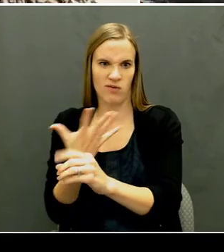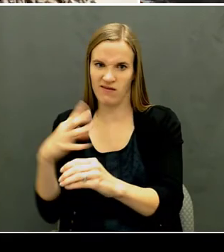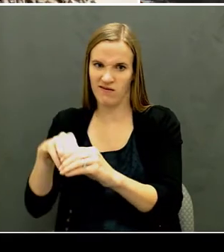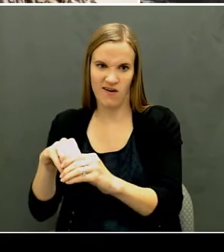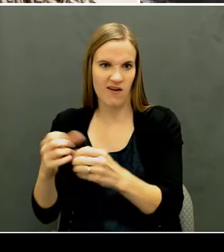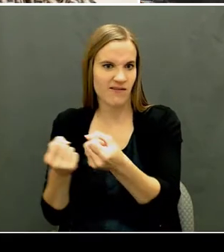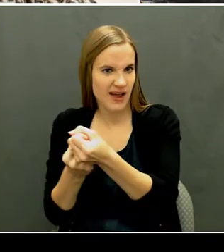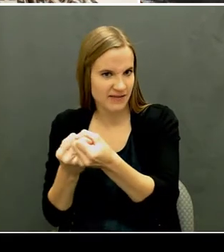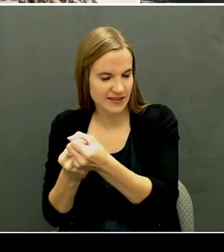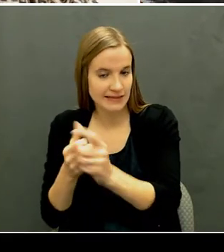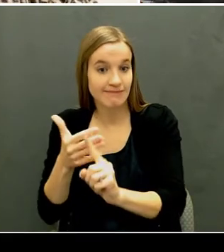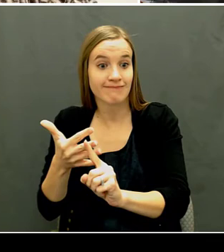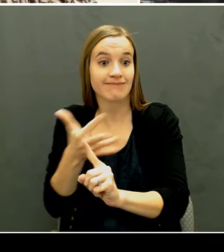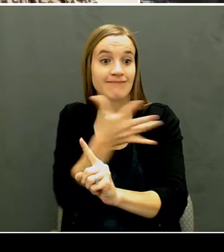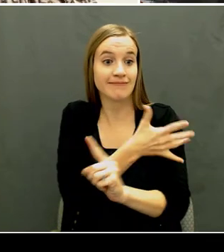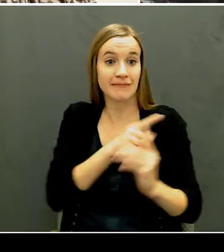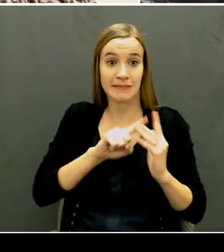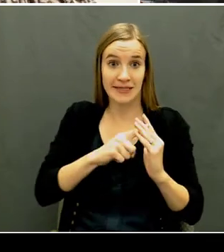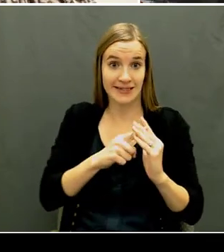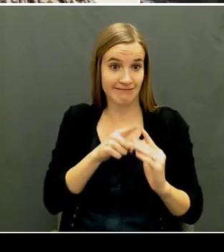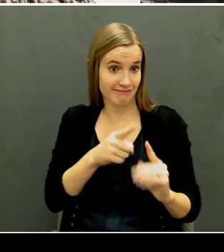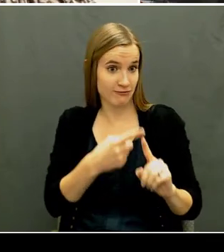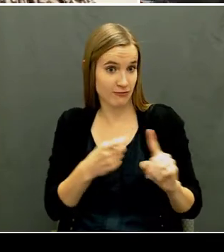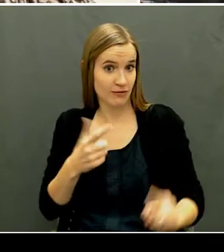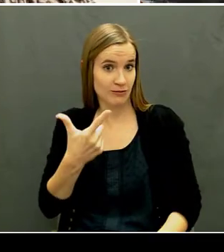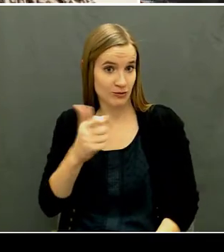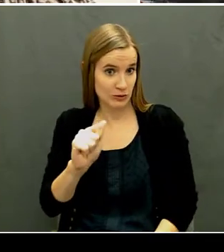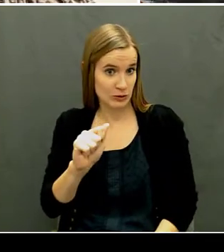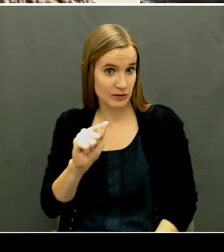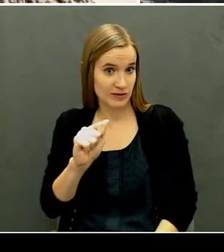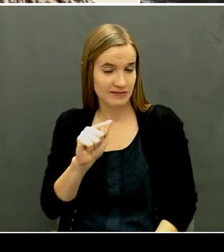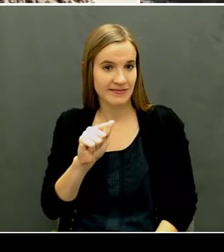And in fact, you just retired from the Shepherd Center. Is that right?